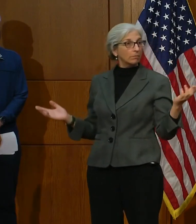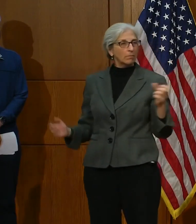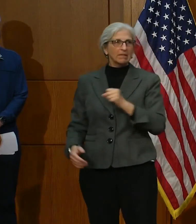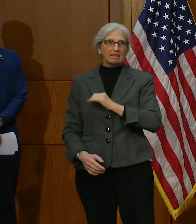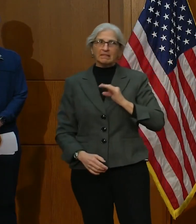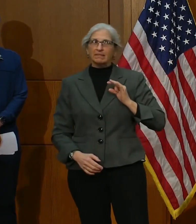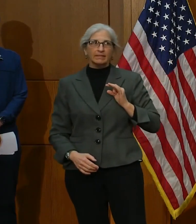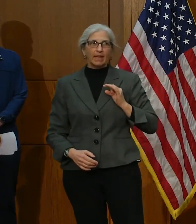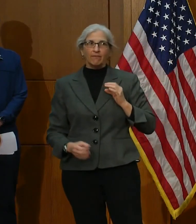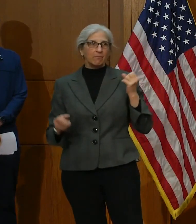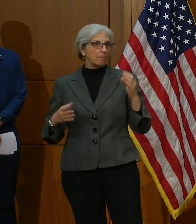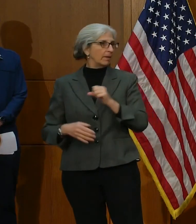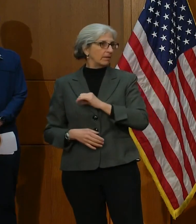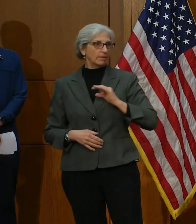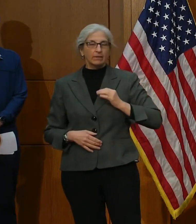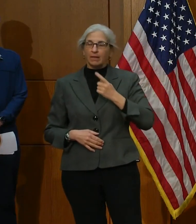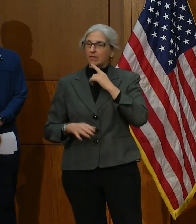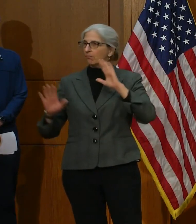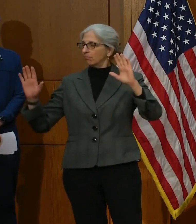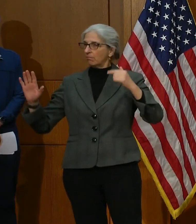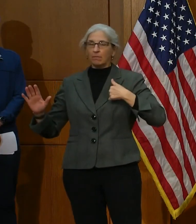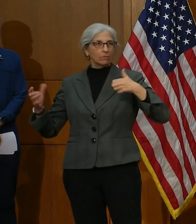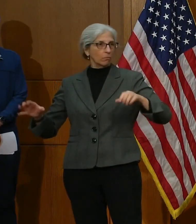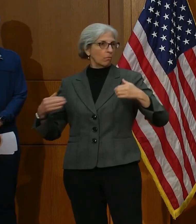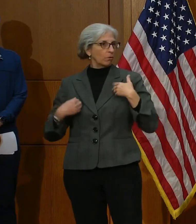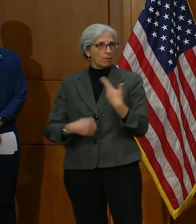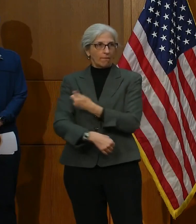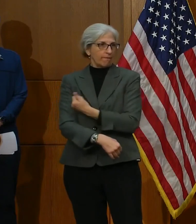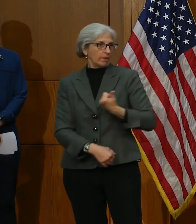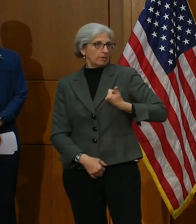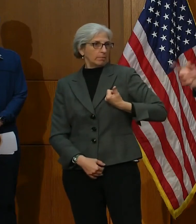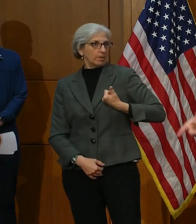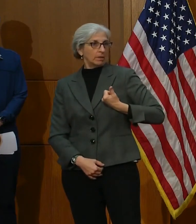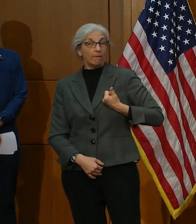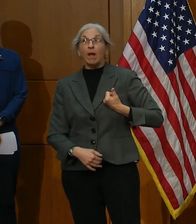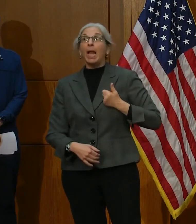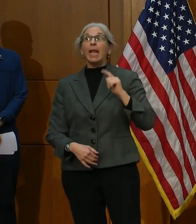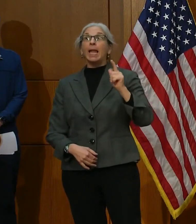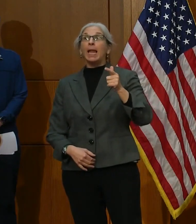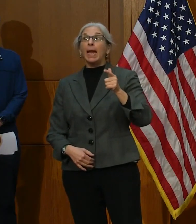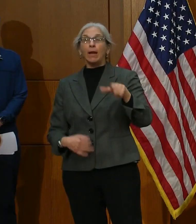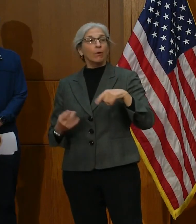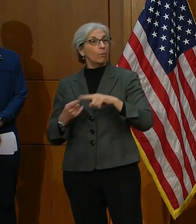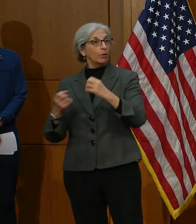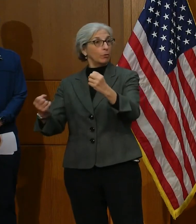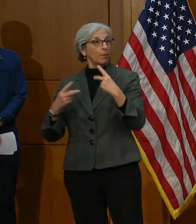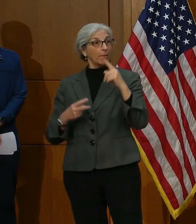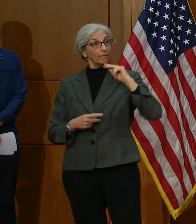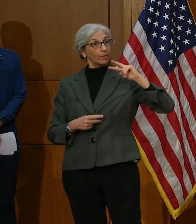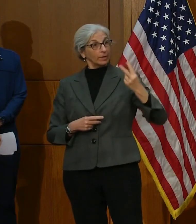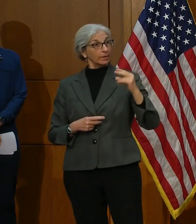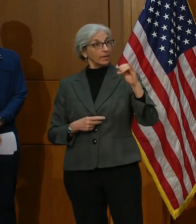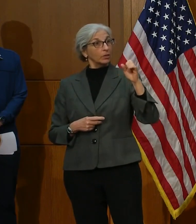SAID WE'RE NOT QUITE READY WAY. AS FOR ESPECIALLY STAFF, WE ARE CHOOSING NOT TO RECEIVE THE